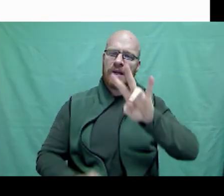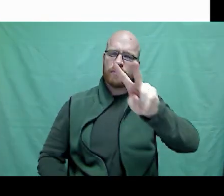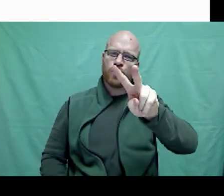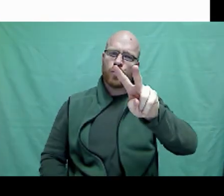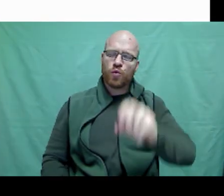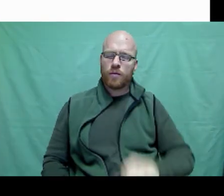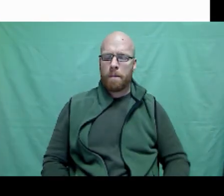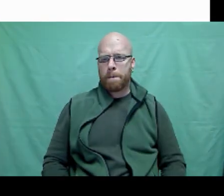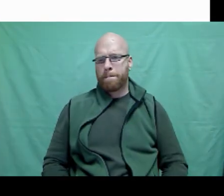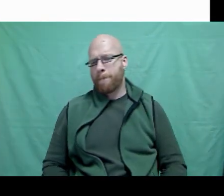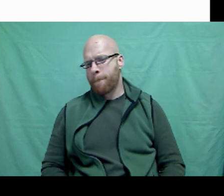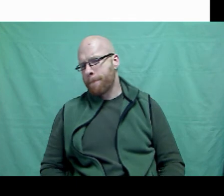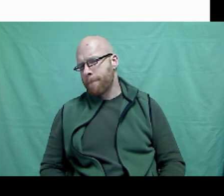Now let's look at 72.